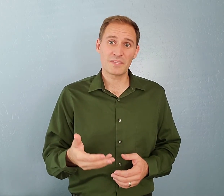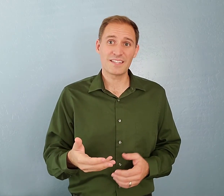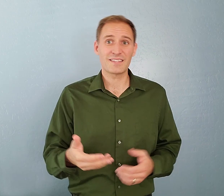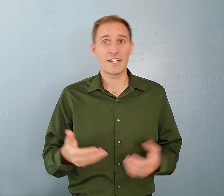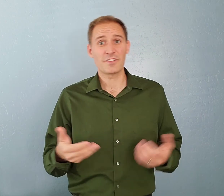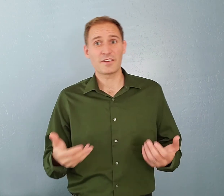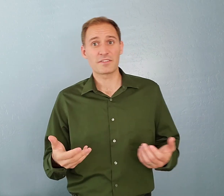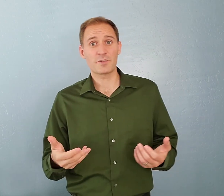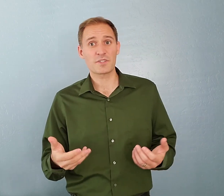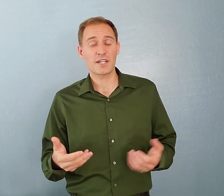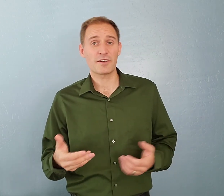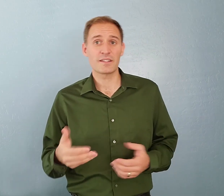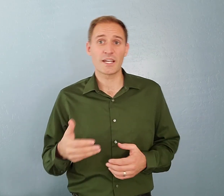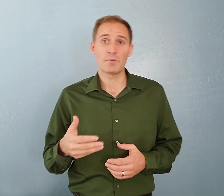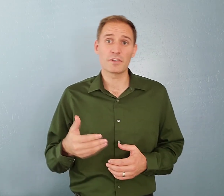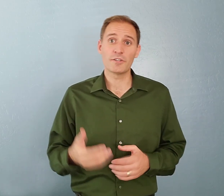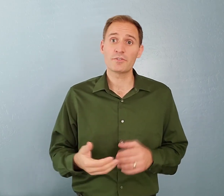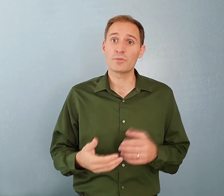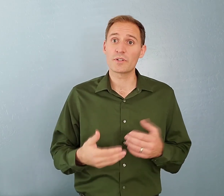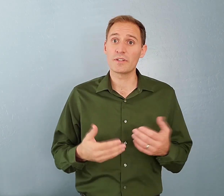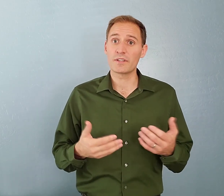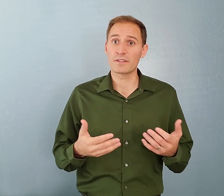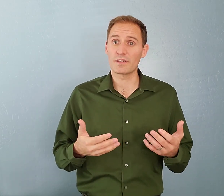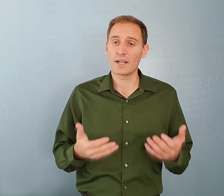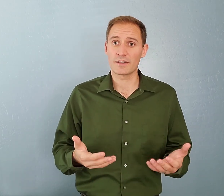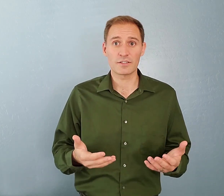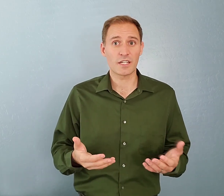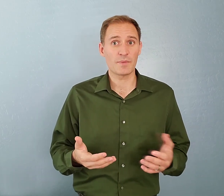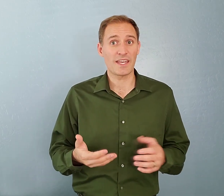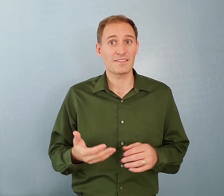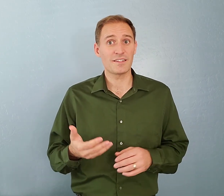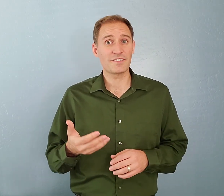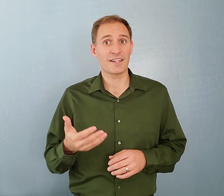links down in the description area down below to where you can look up ASL sign